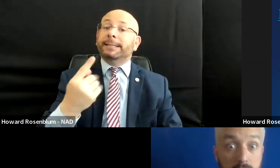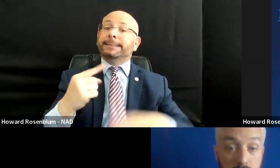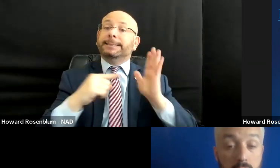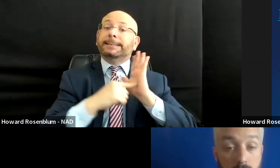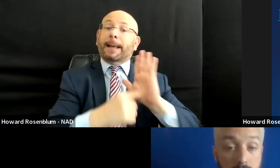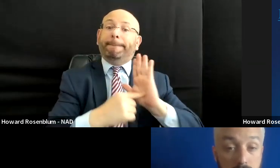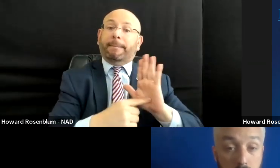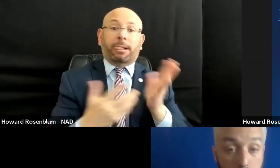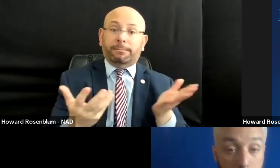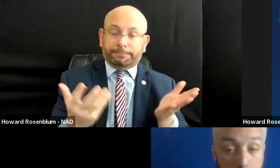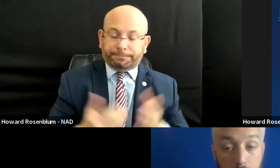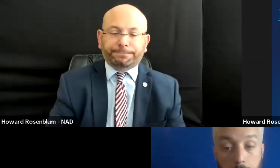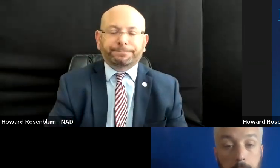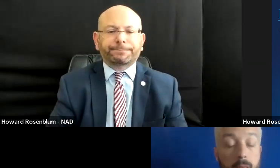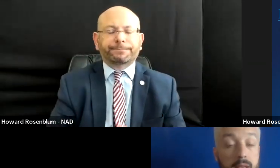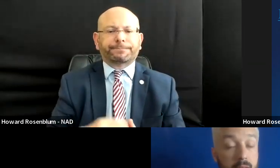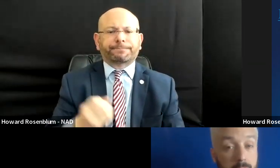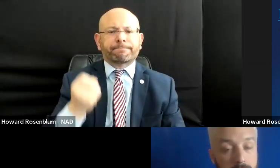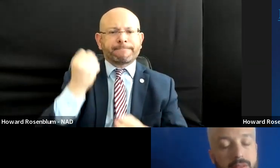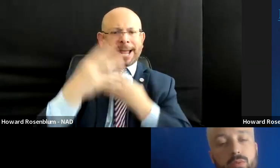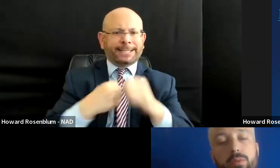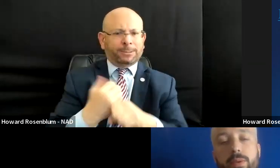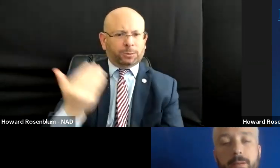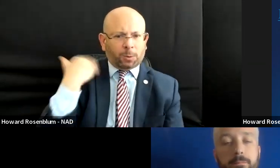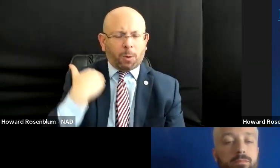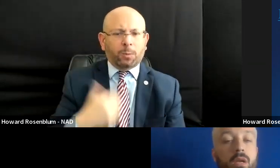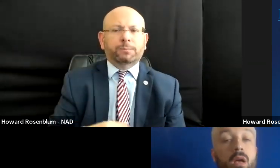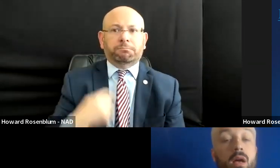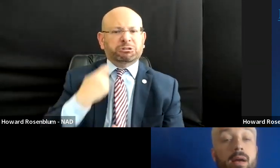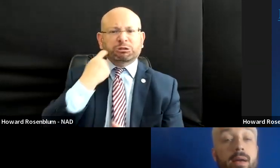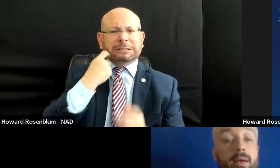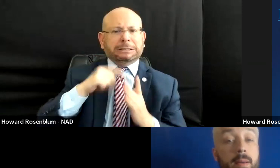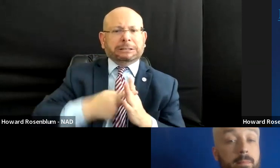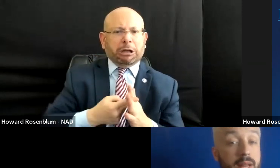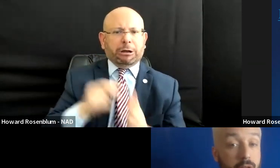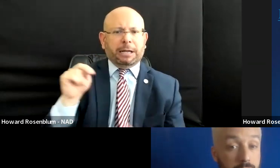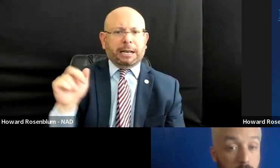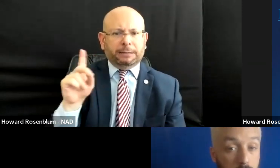without any sort of government, government interference, without any legislation, just